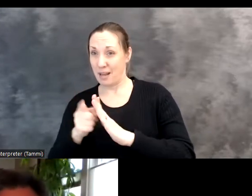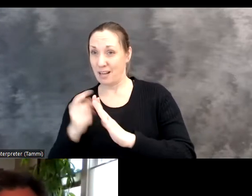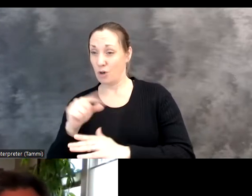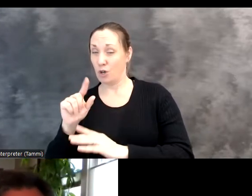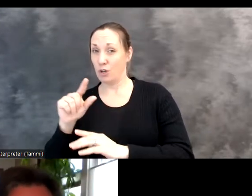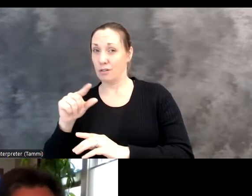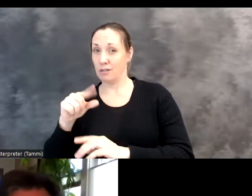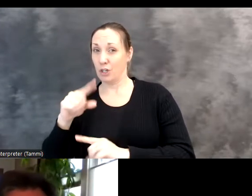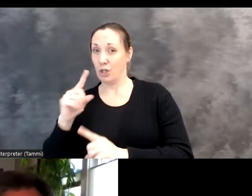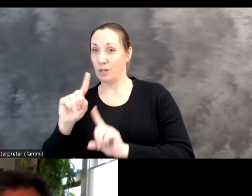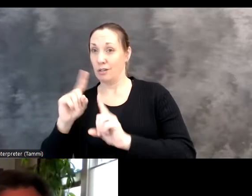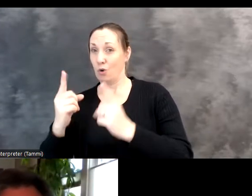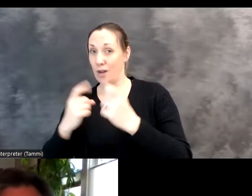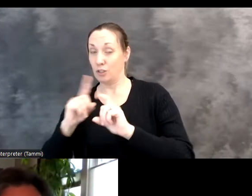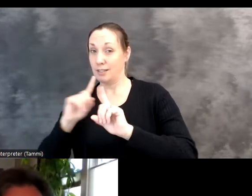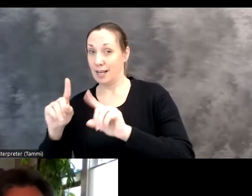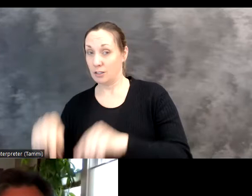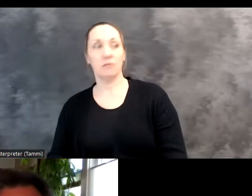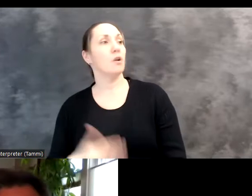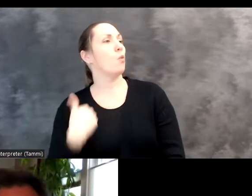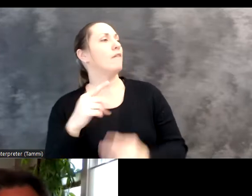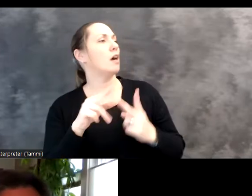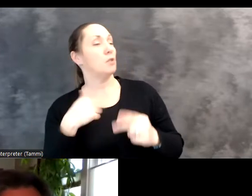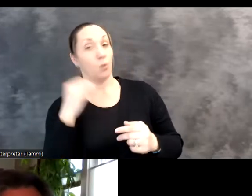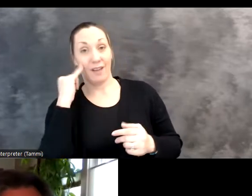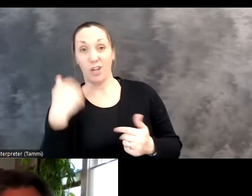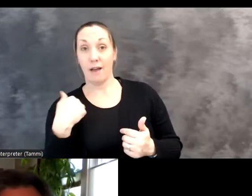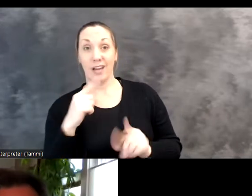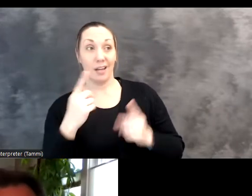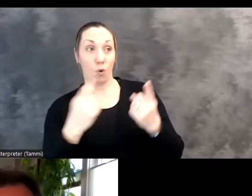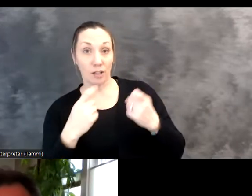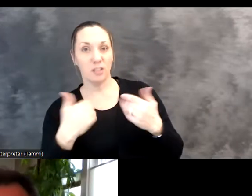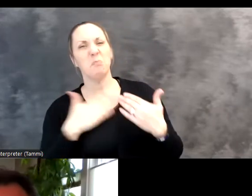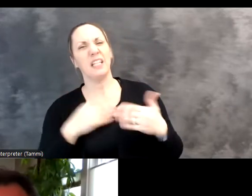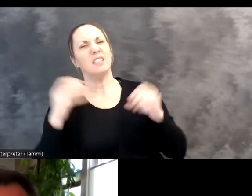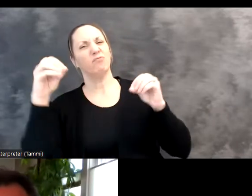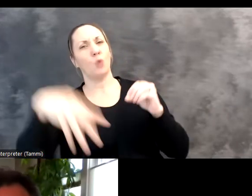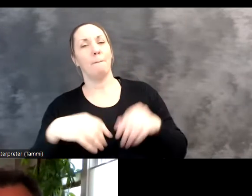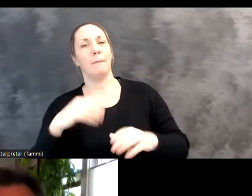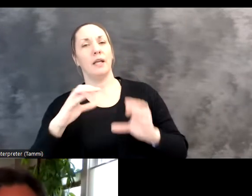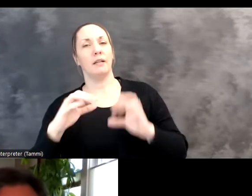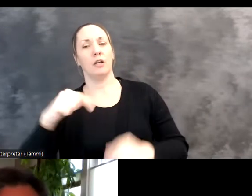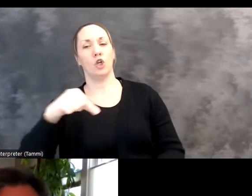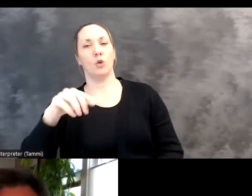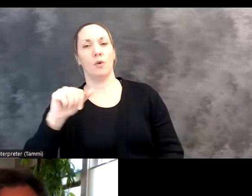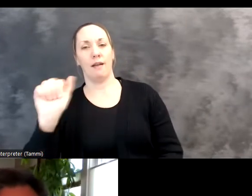and I will turn -- Chris, do we have a few minutes for Q&A? We have a couple of minutes, 2, 3 minutes for